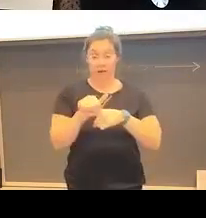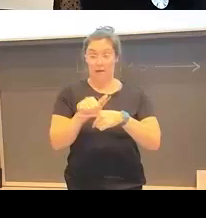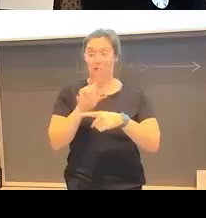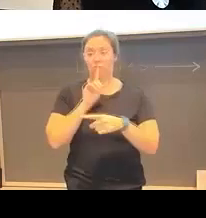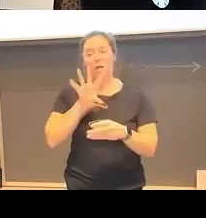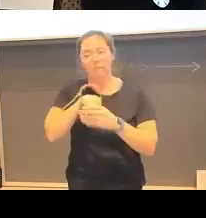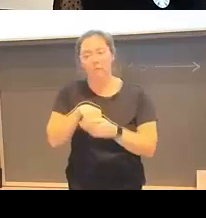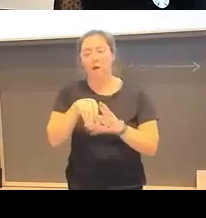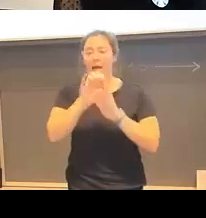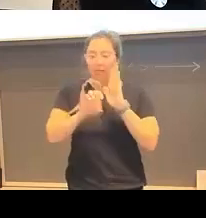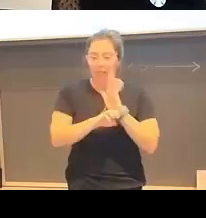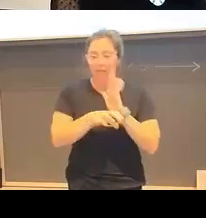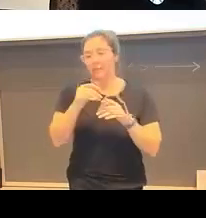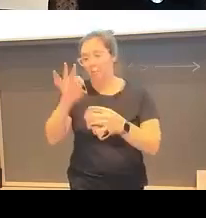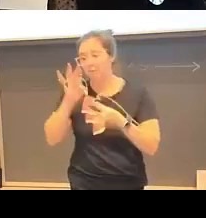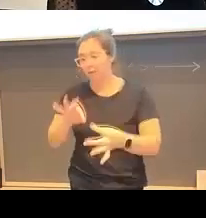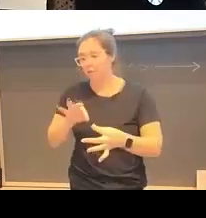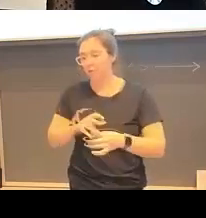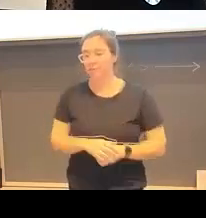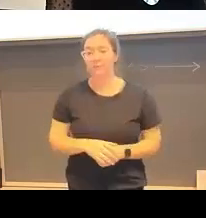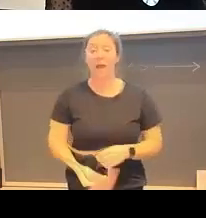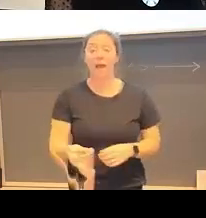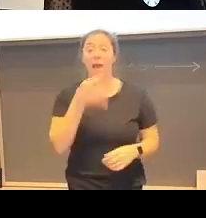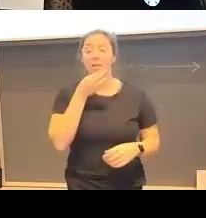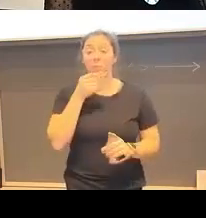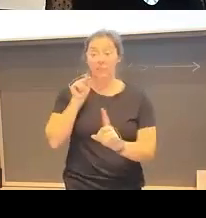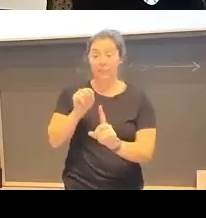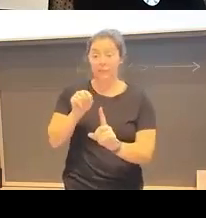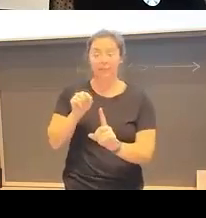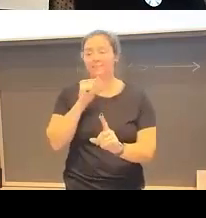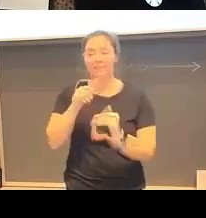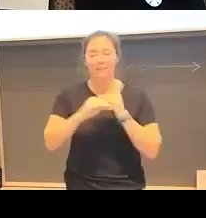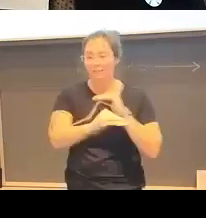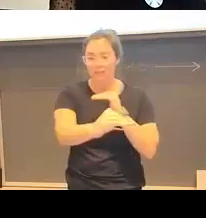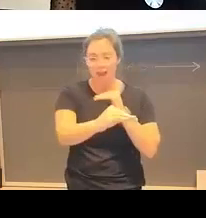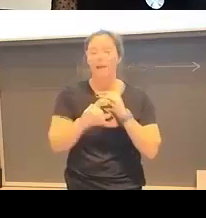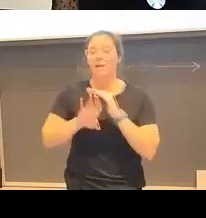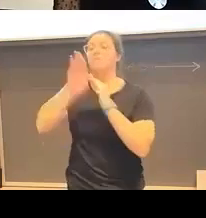ethic of perfectionism expertise is thought to be not a static condition but one that doctors must